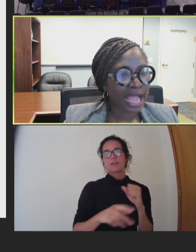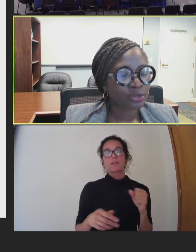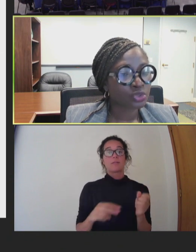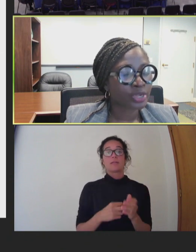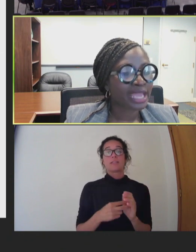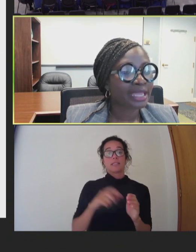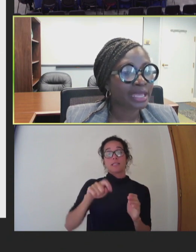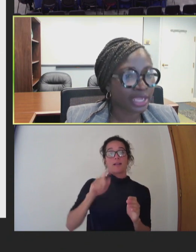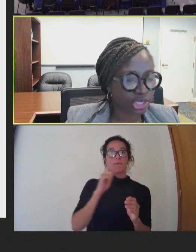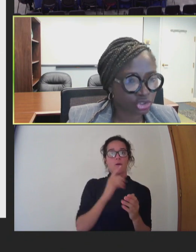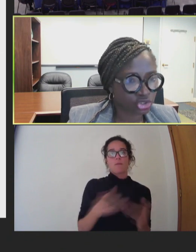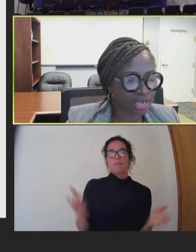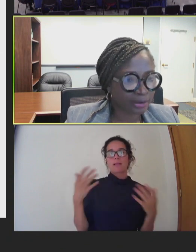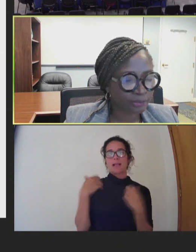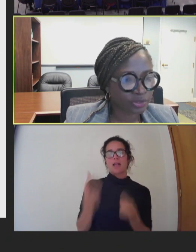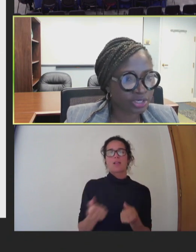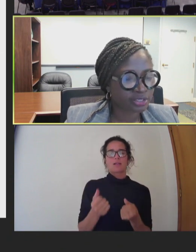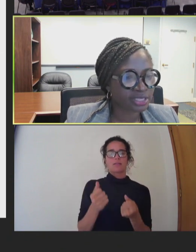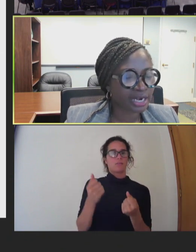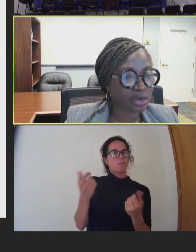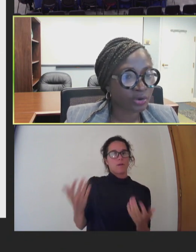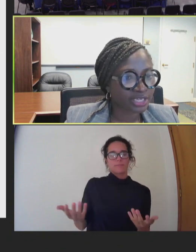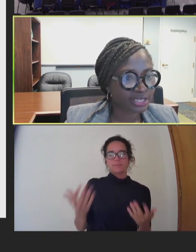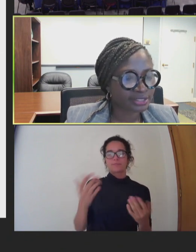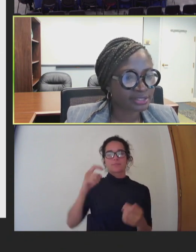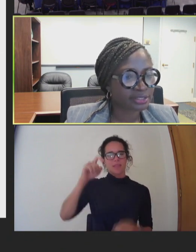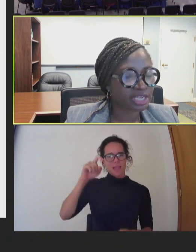how do we engage our communities and our audiences